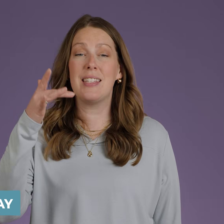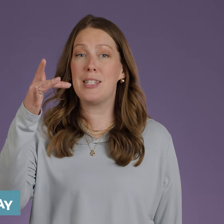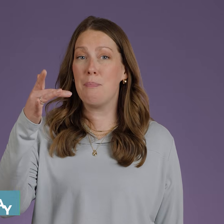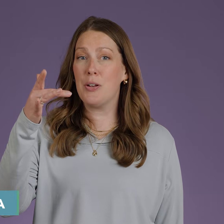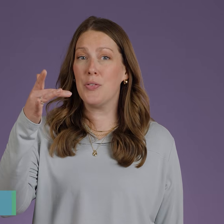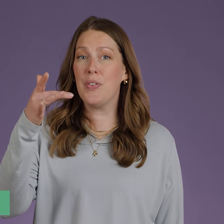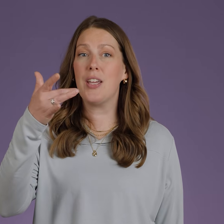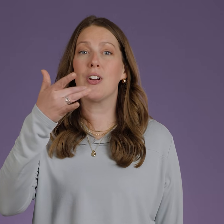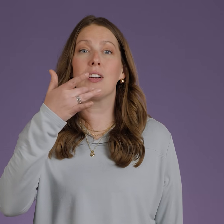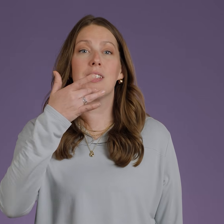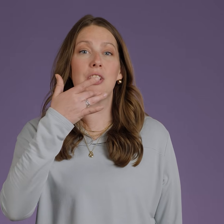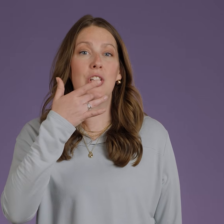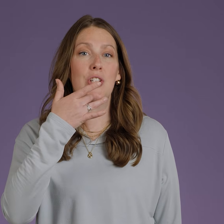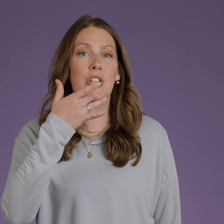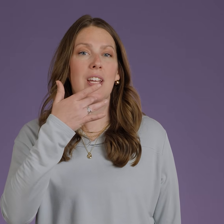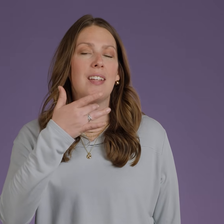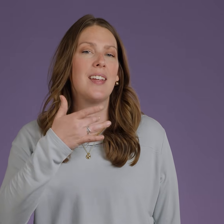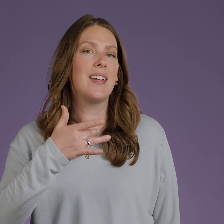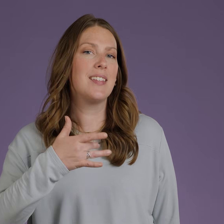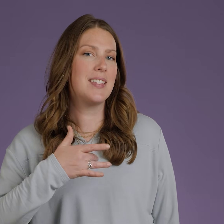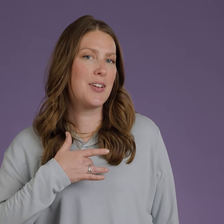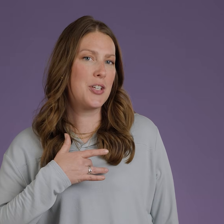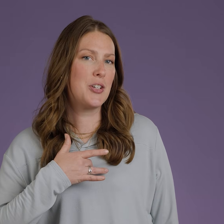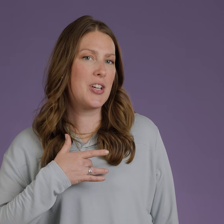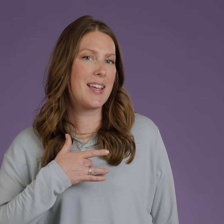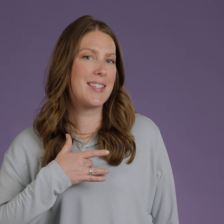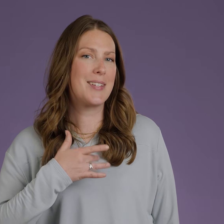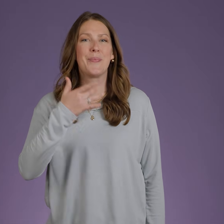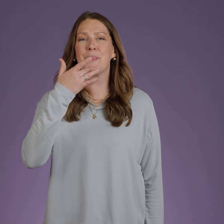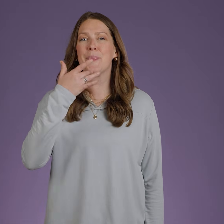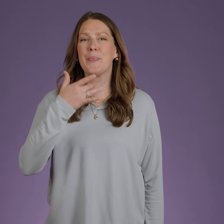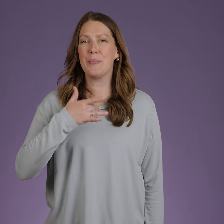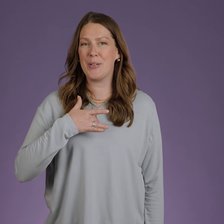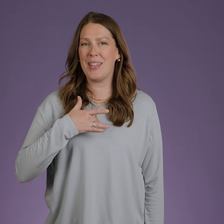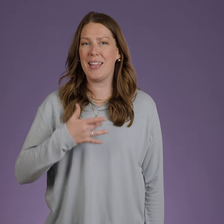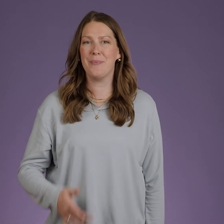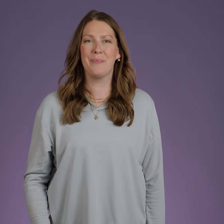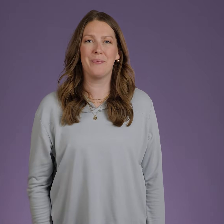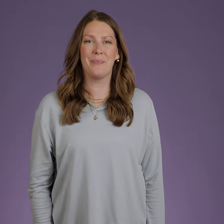This middle finger touching your chin down to your chest. Birthday.